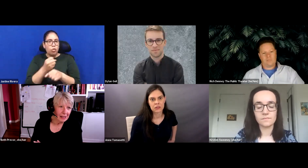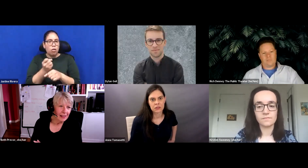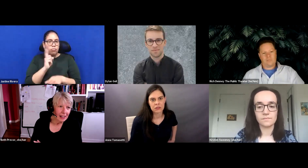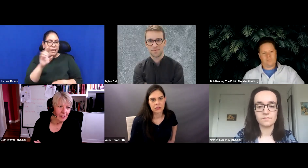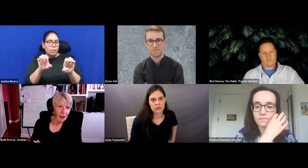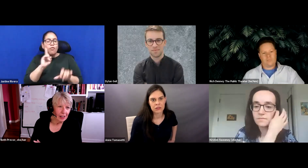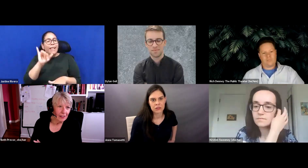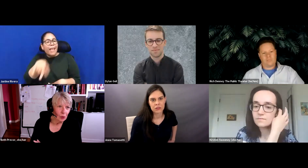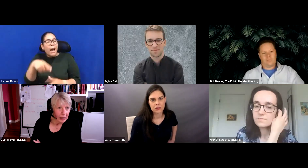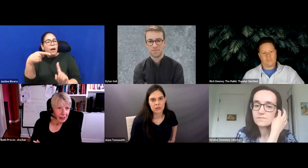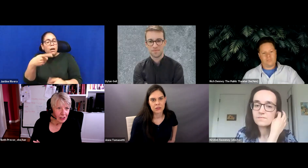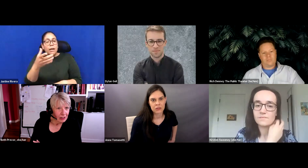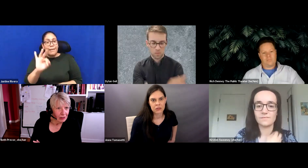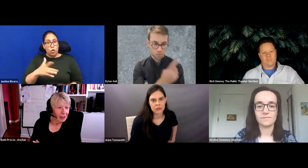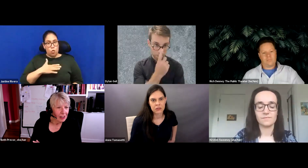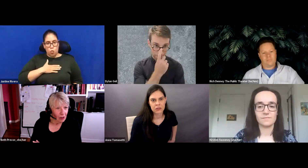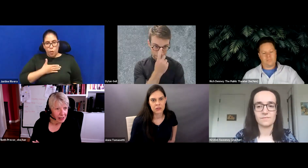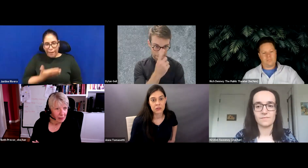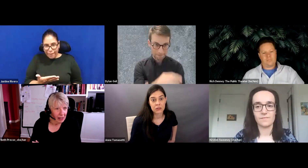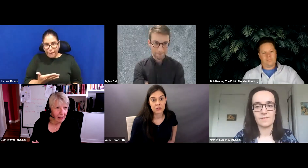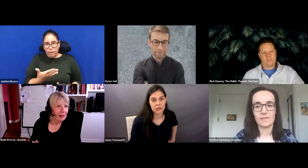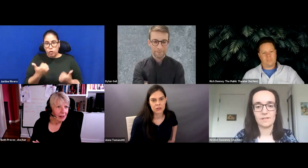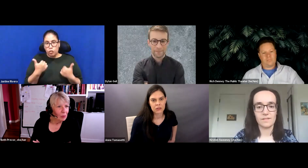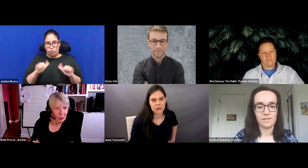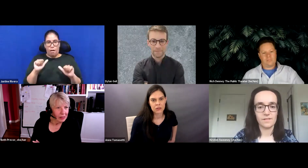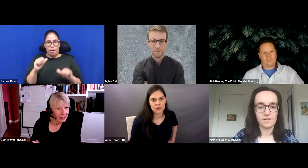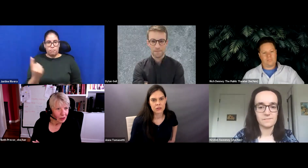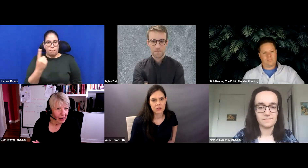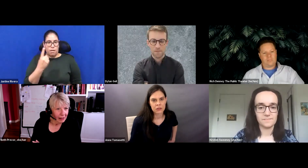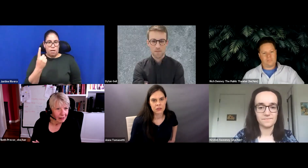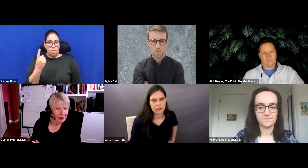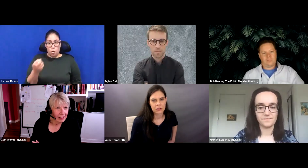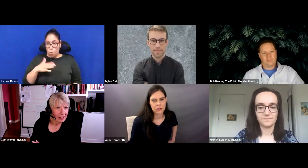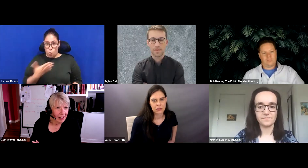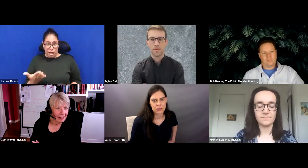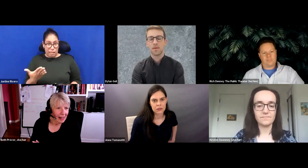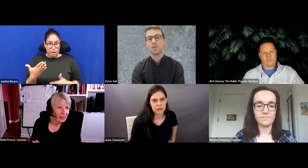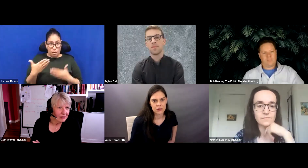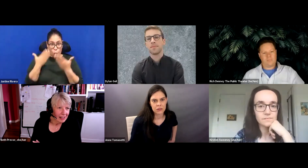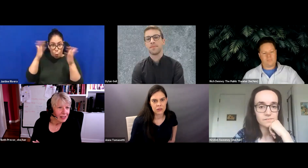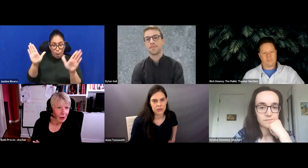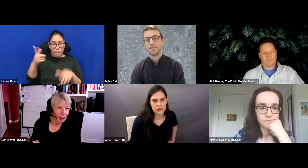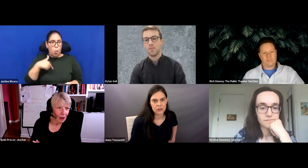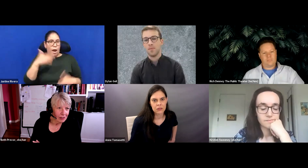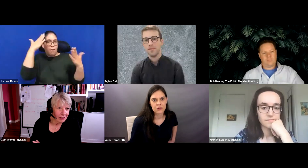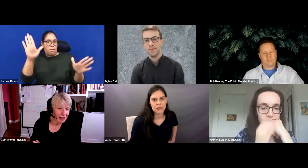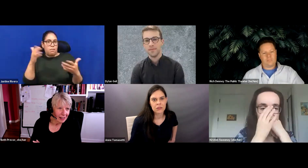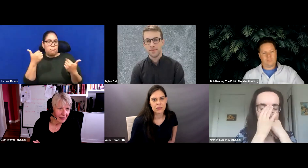I mean, I think if you're willing to try something, then we're willing to try it and see where it goes. And I think